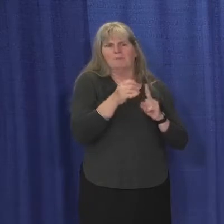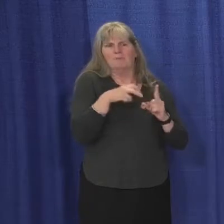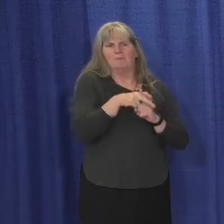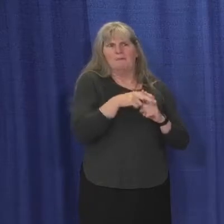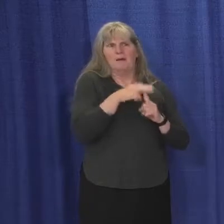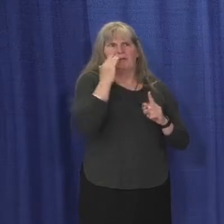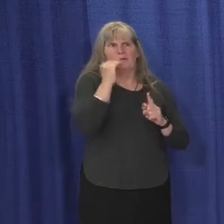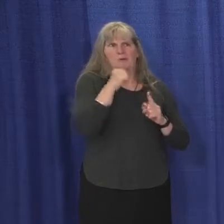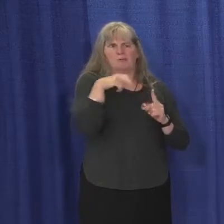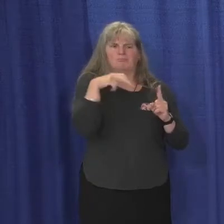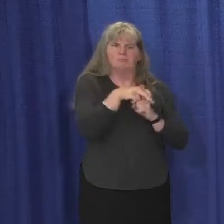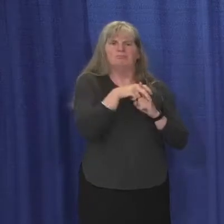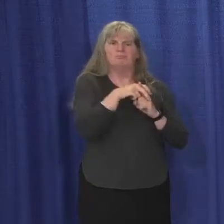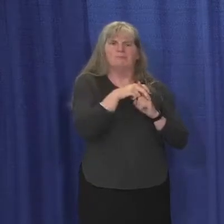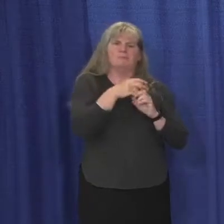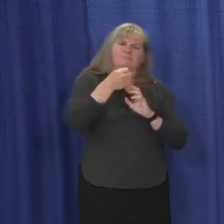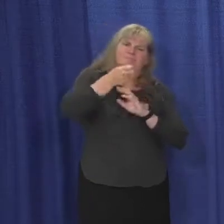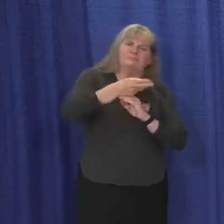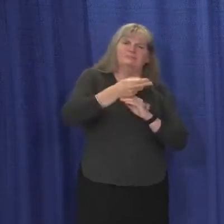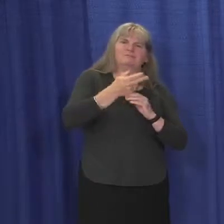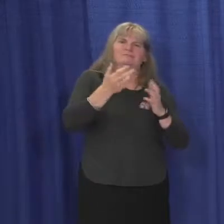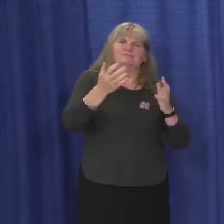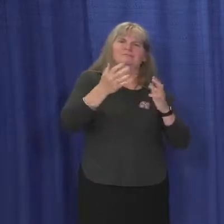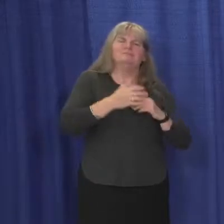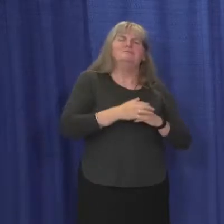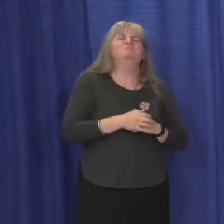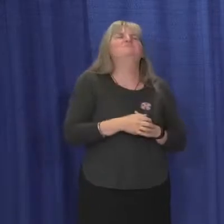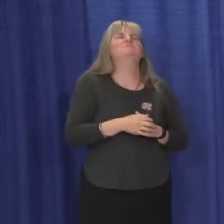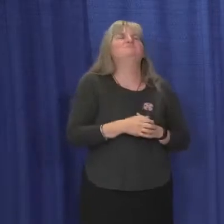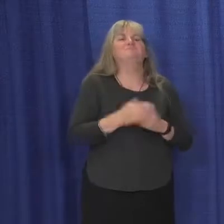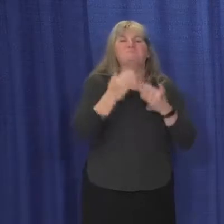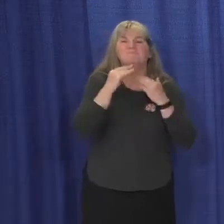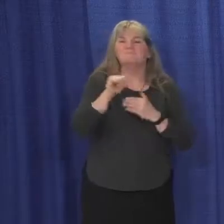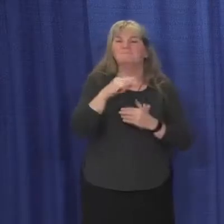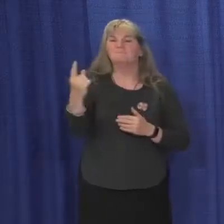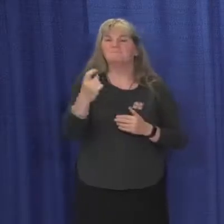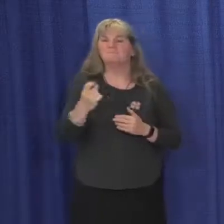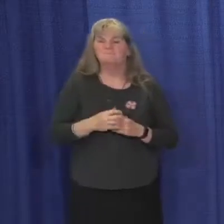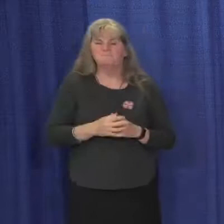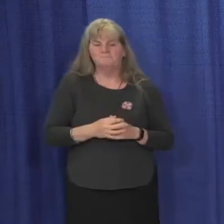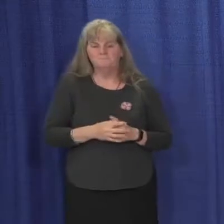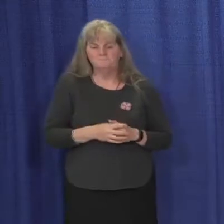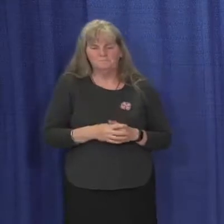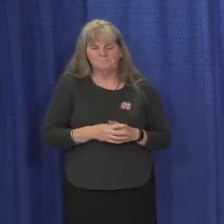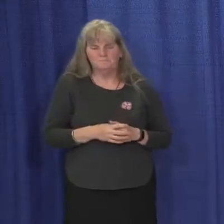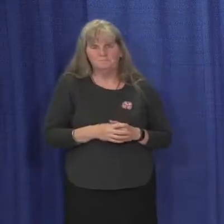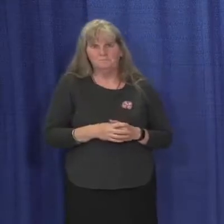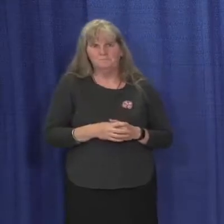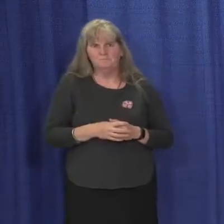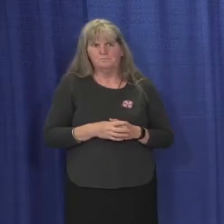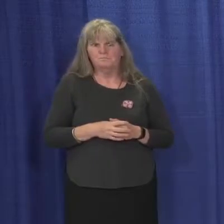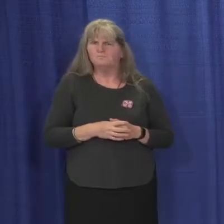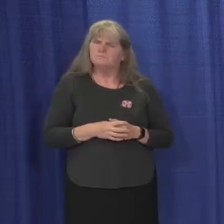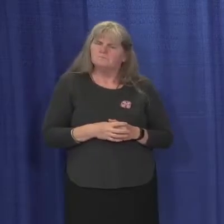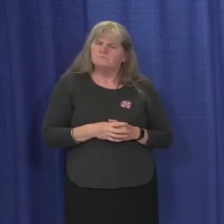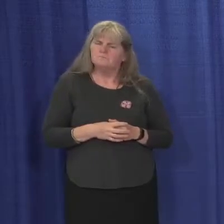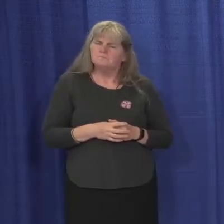while so we can show we are getting ahead of this. Pat: To have a second